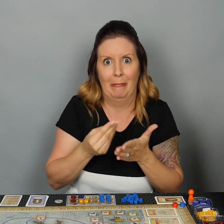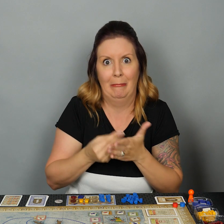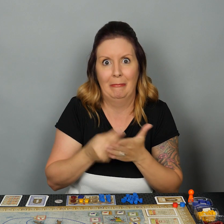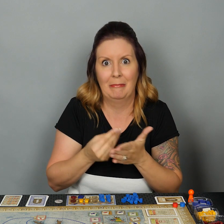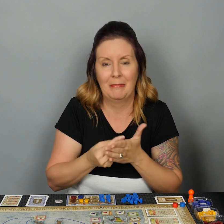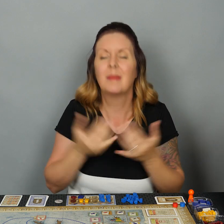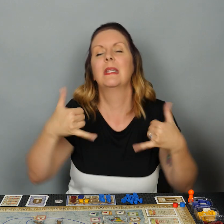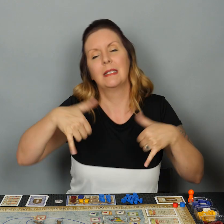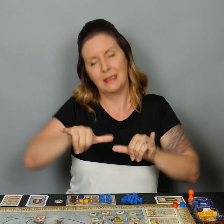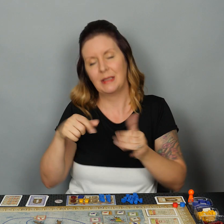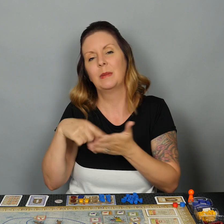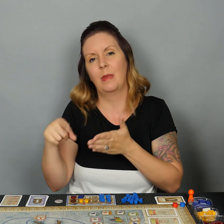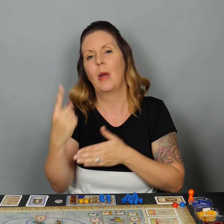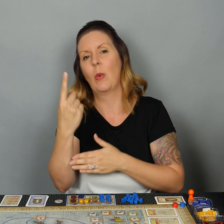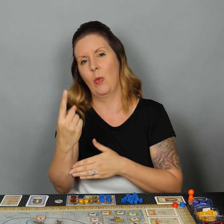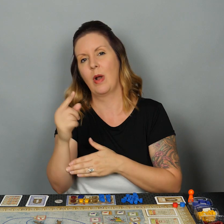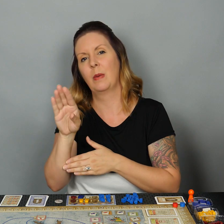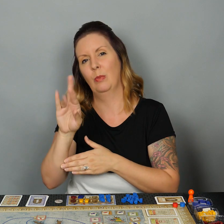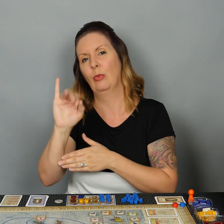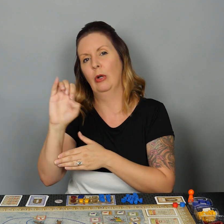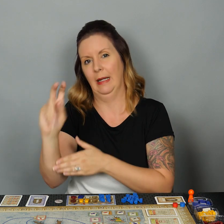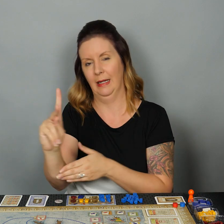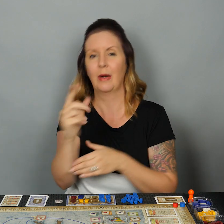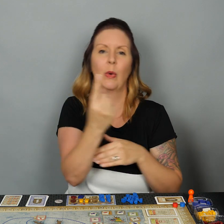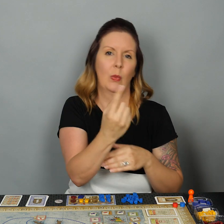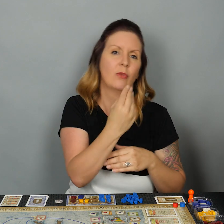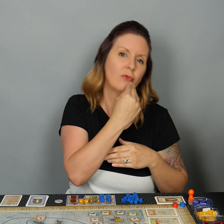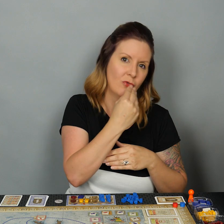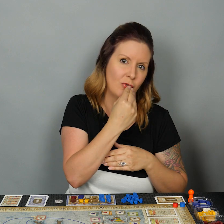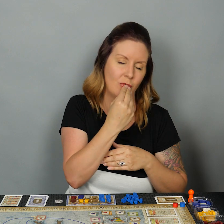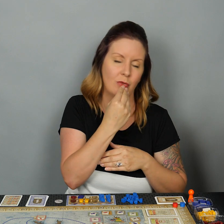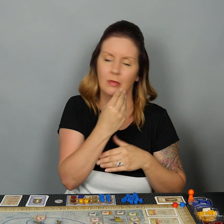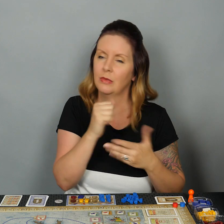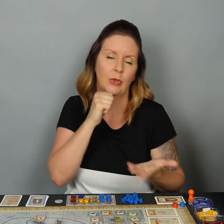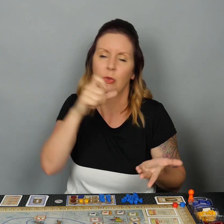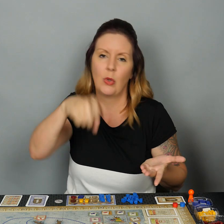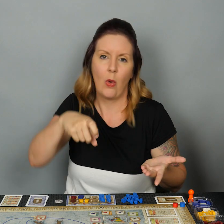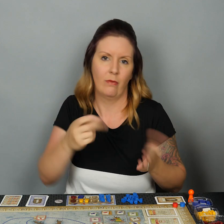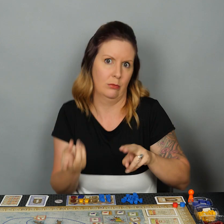So 6 money will need to be paid. You still pay 1 brick and 1 food.